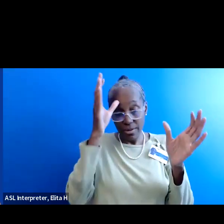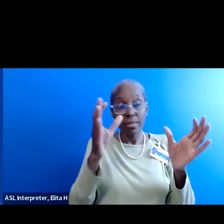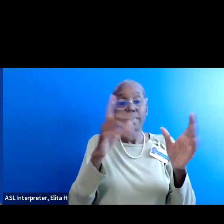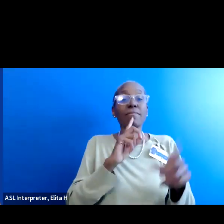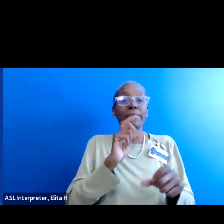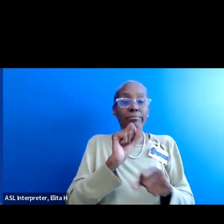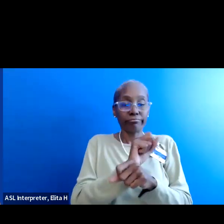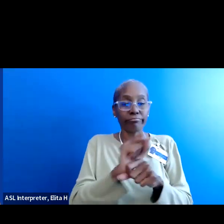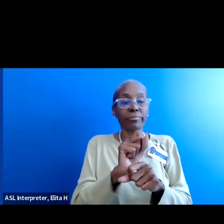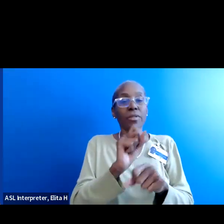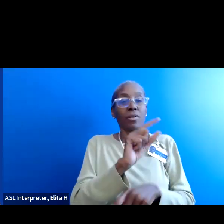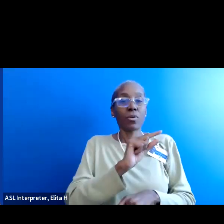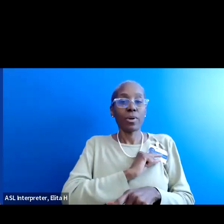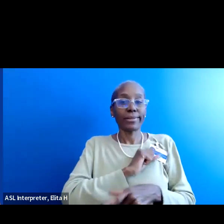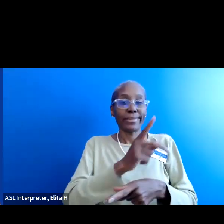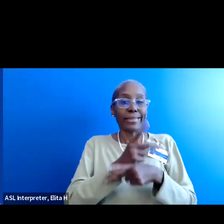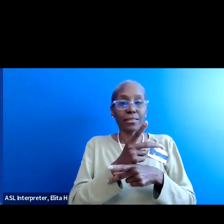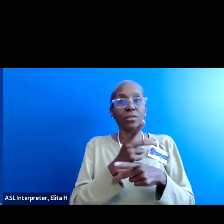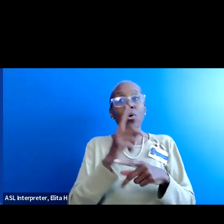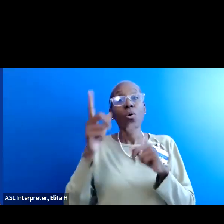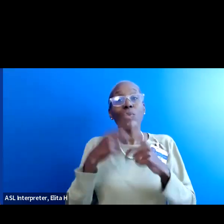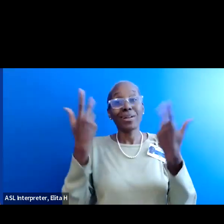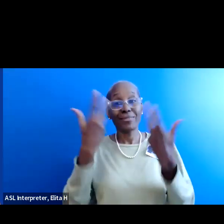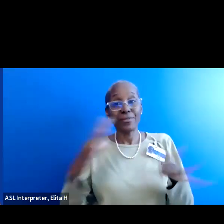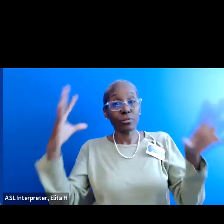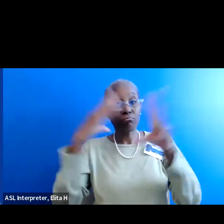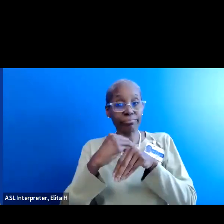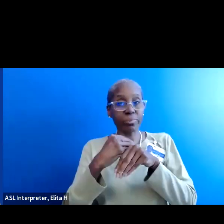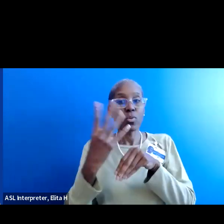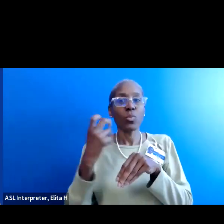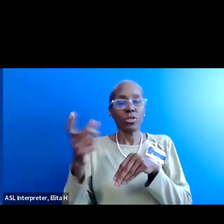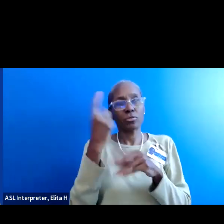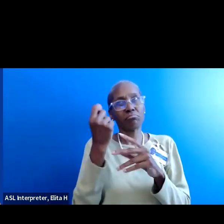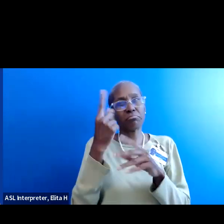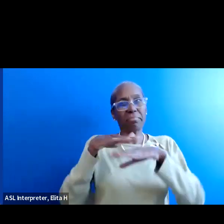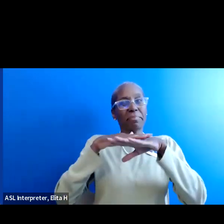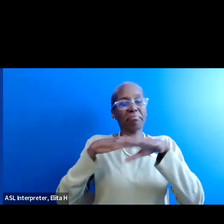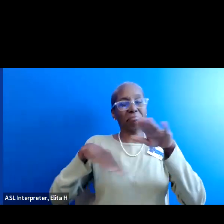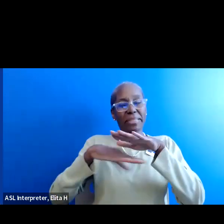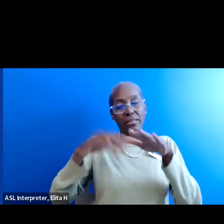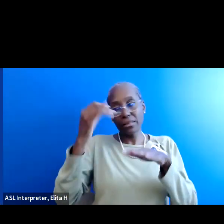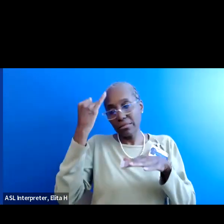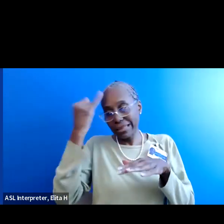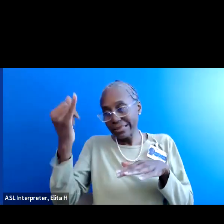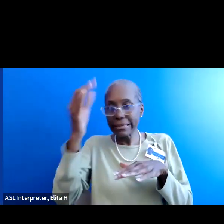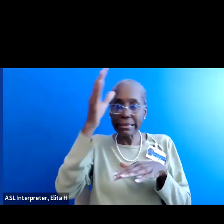And ideally, I'd like you to walk away with a basic knowledge of the topics we reviewed today and where to go for more information.